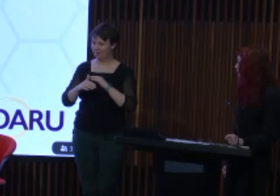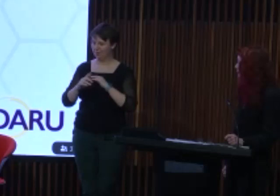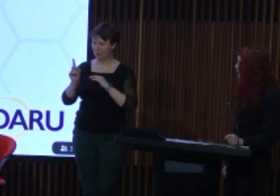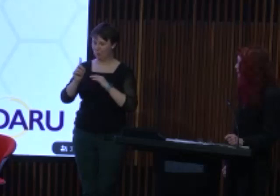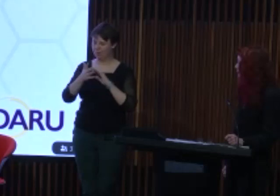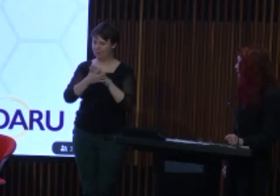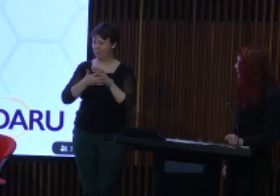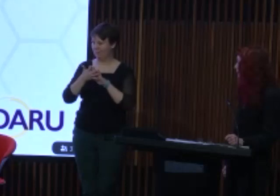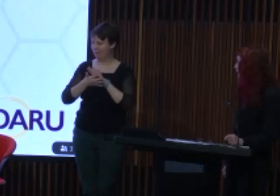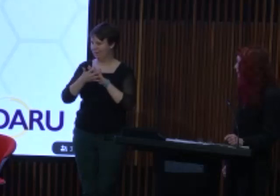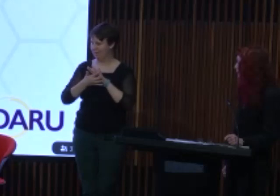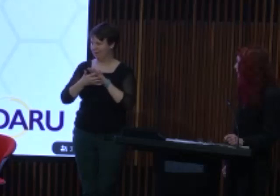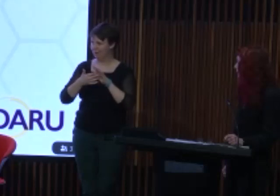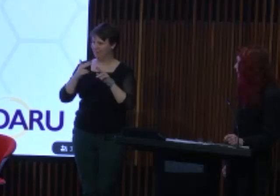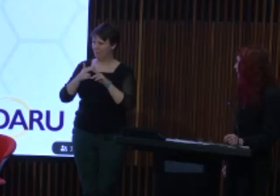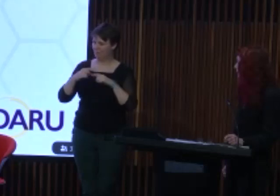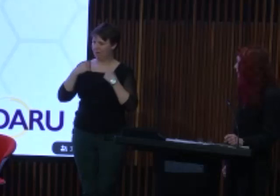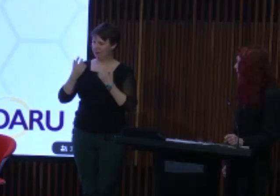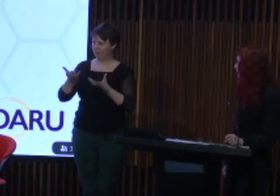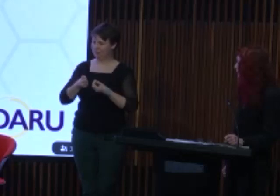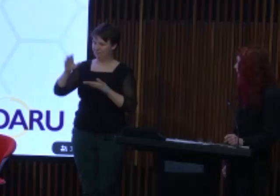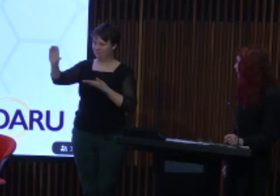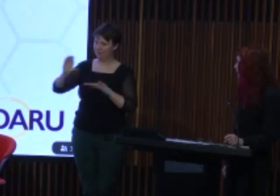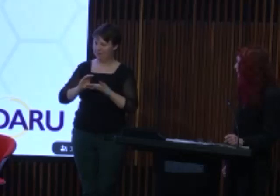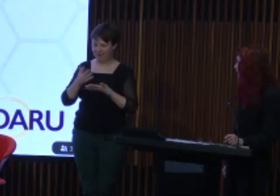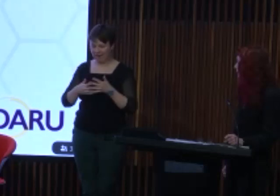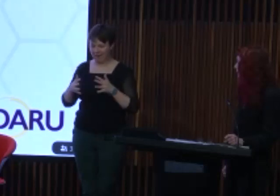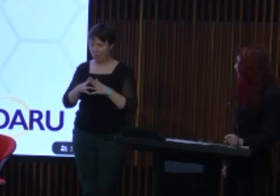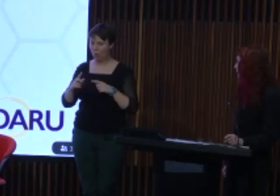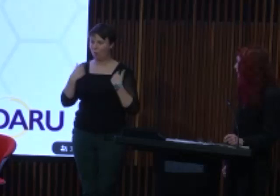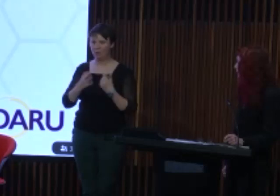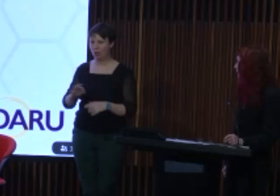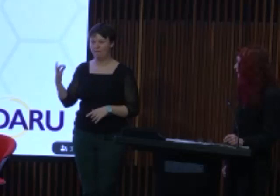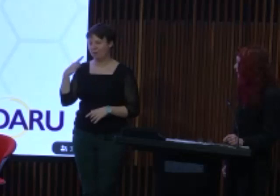about which our funding is provided. You know, we're not a volunteer sector anymore, we're